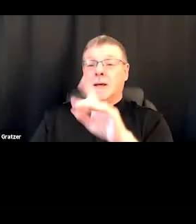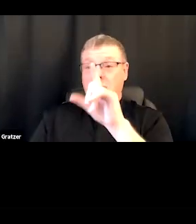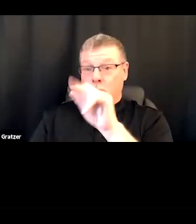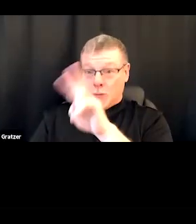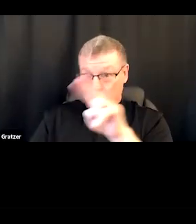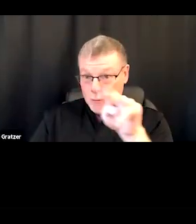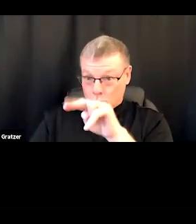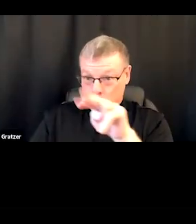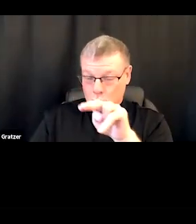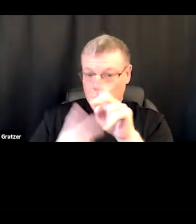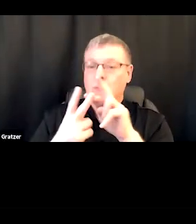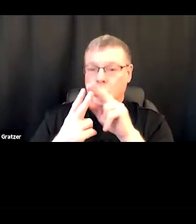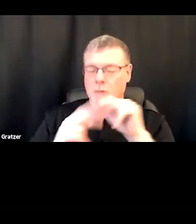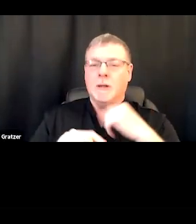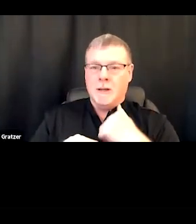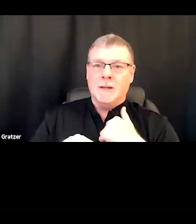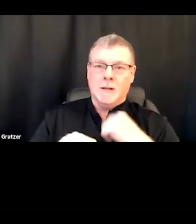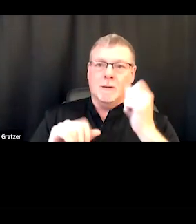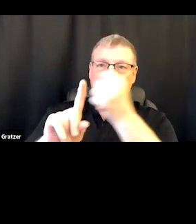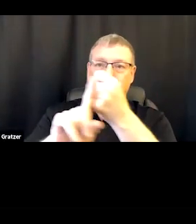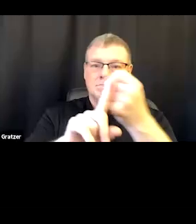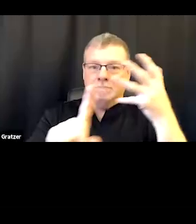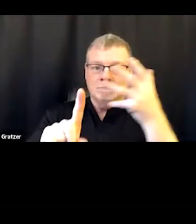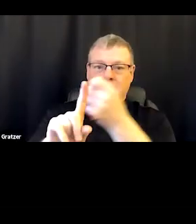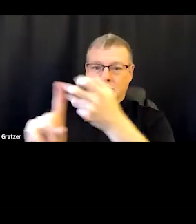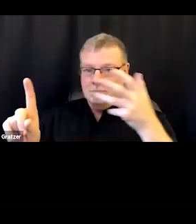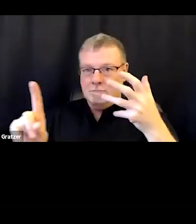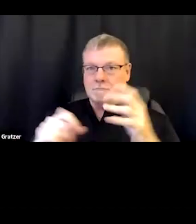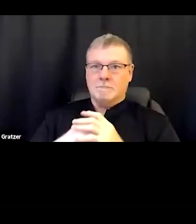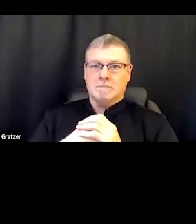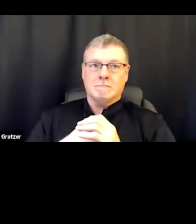we were able to expand to serve as a citywide response,